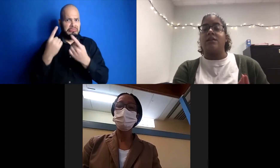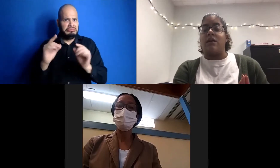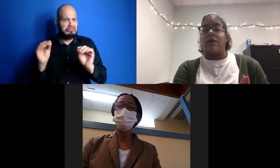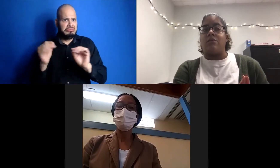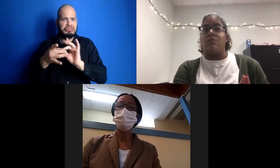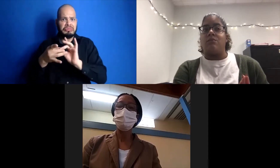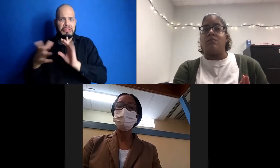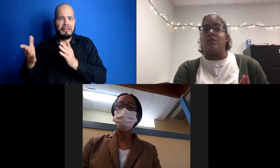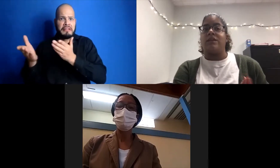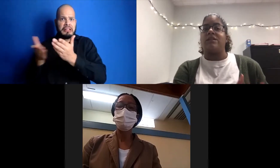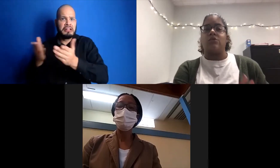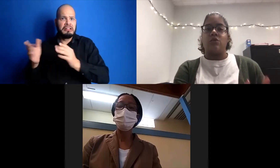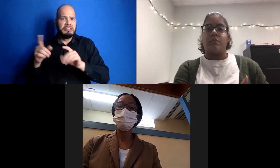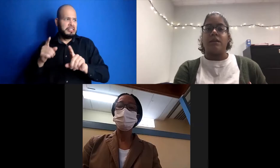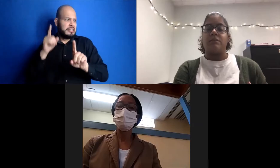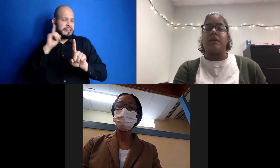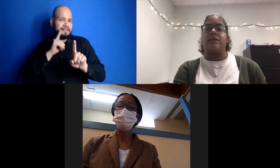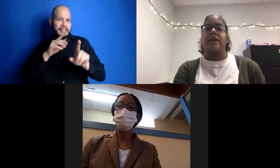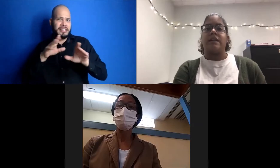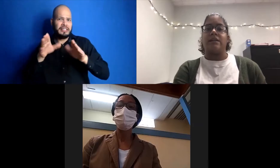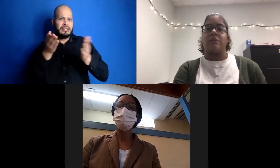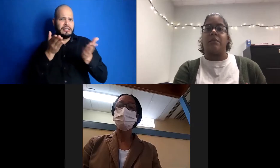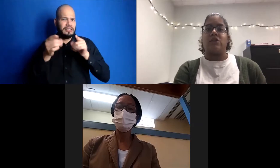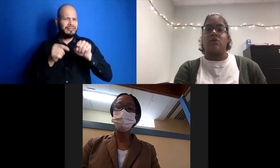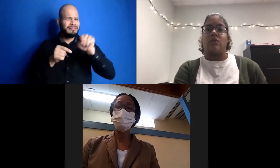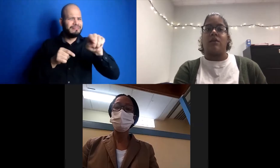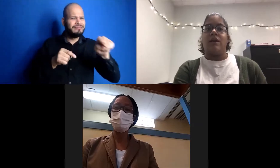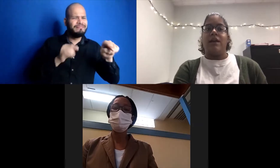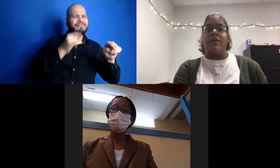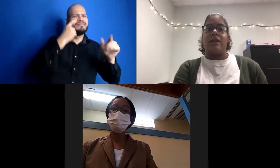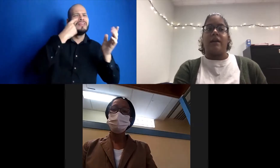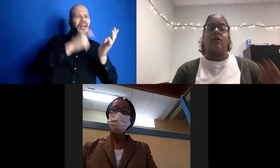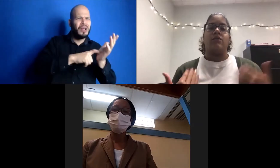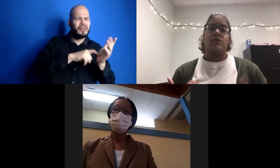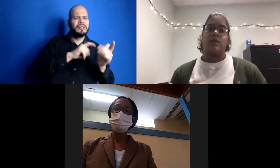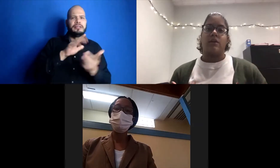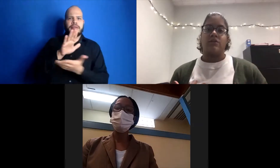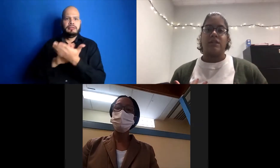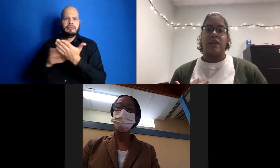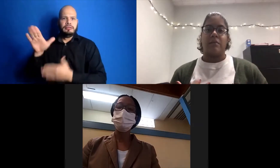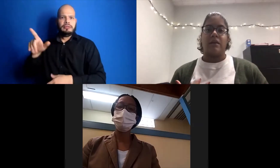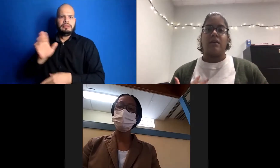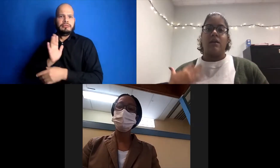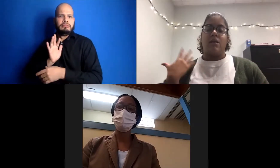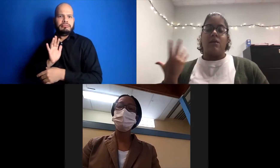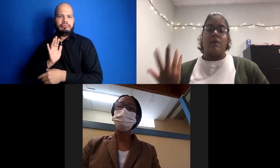um but the social piece because I needed to make sure that like others would understand me and my